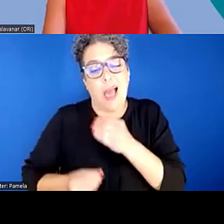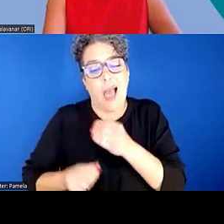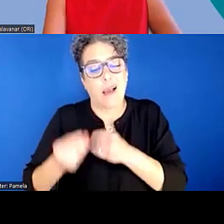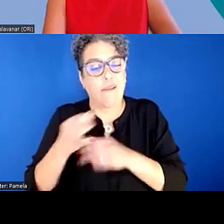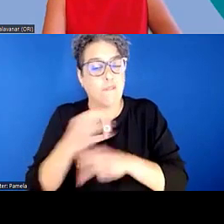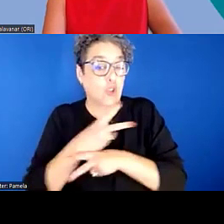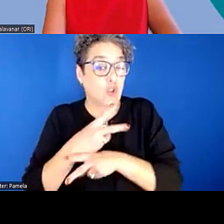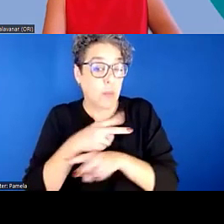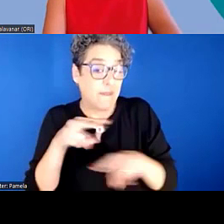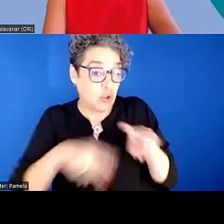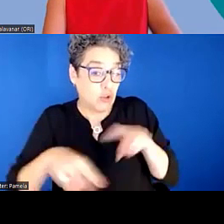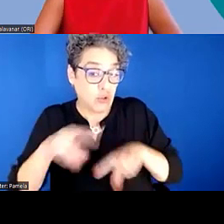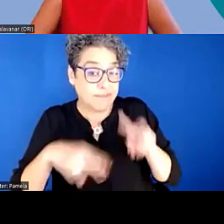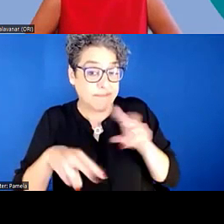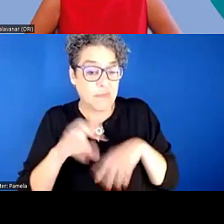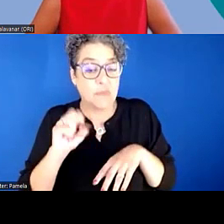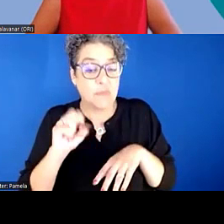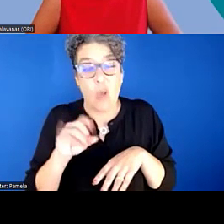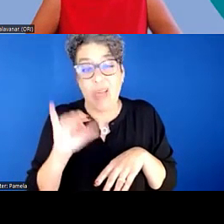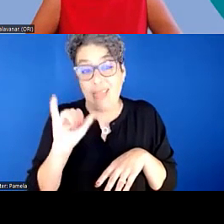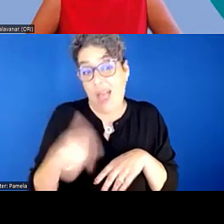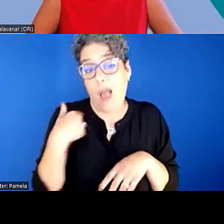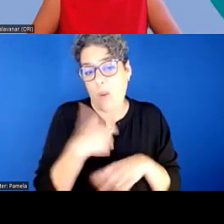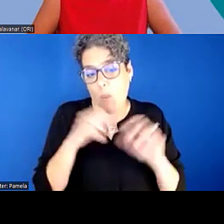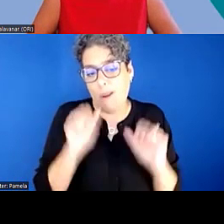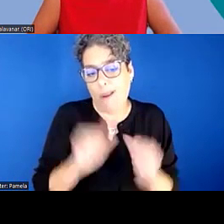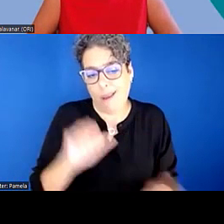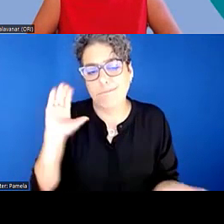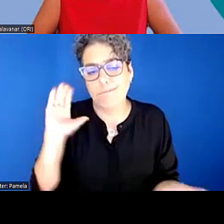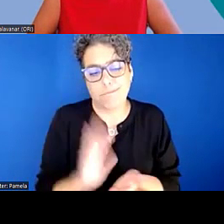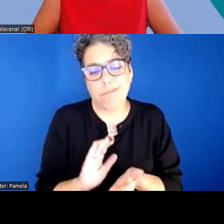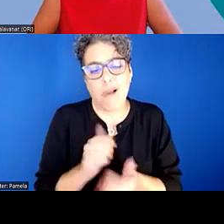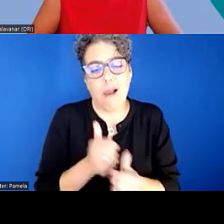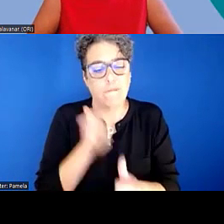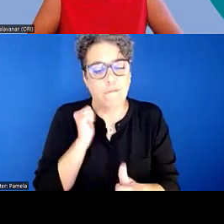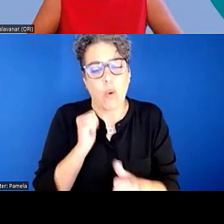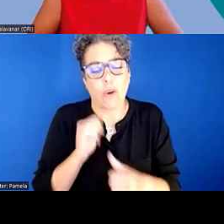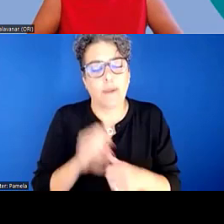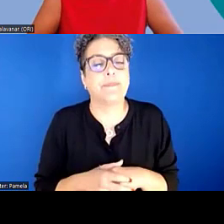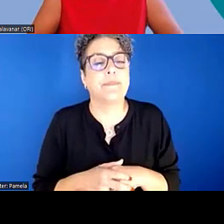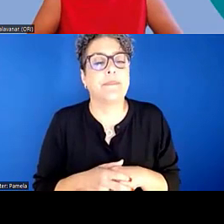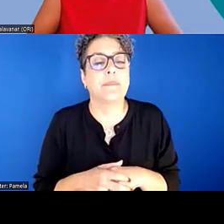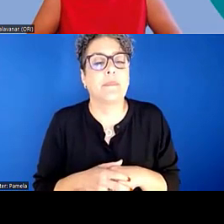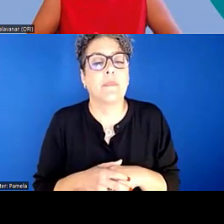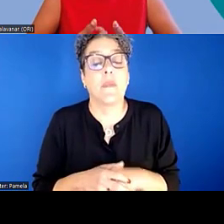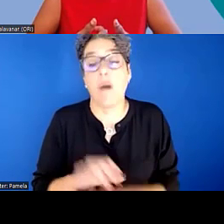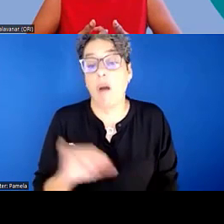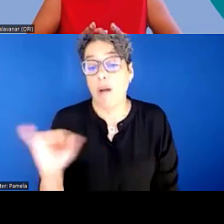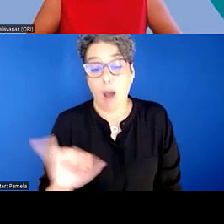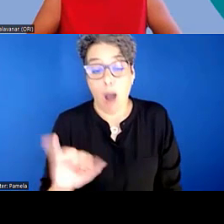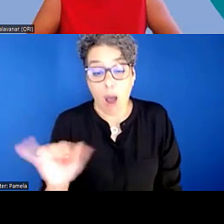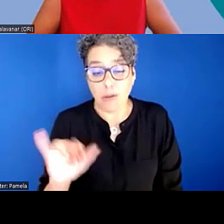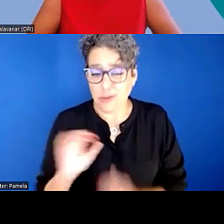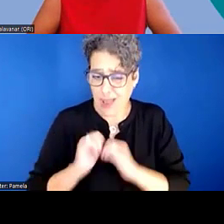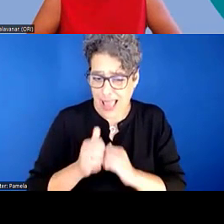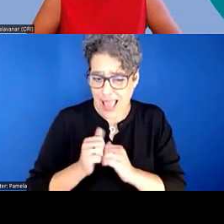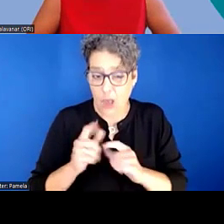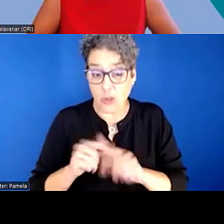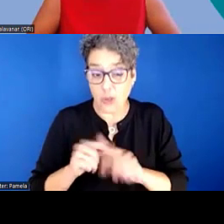And some .. Also how you can improve is to have policies and procedures